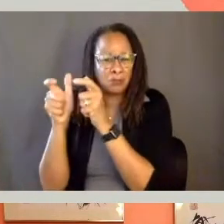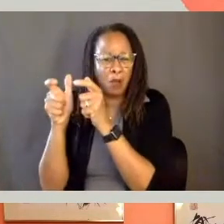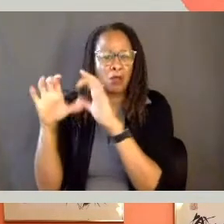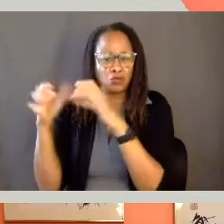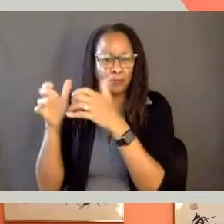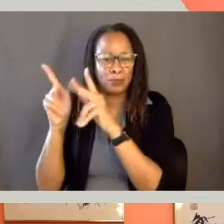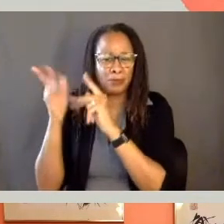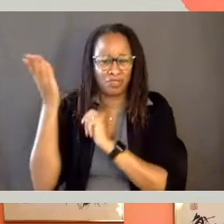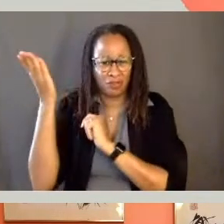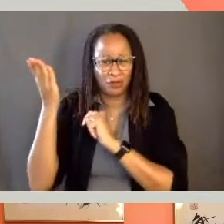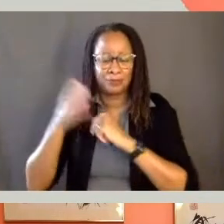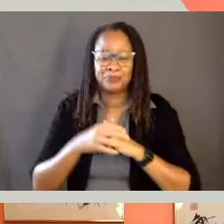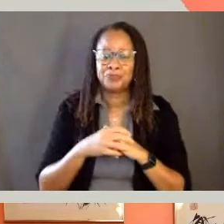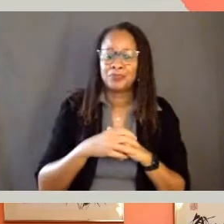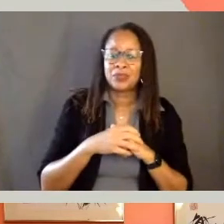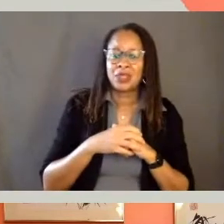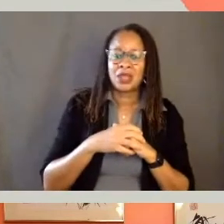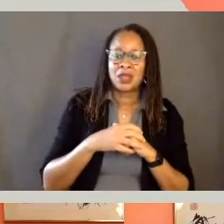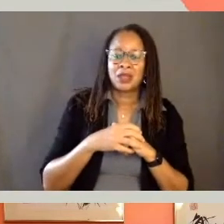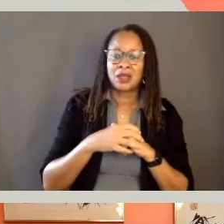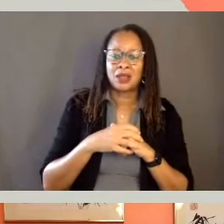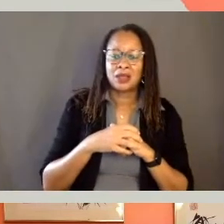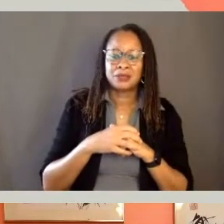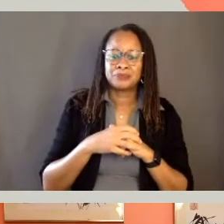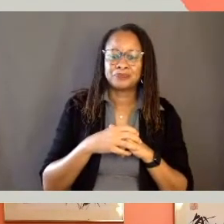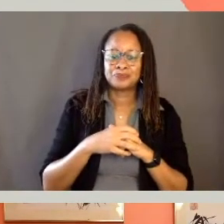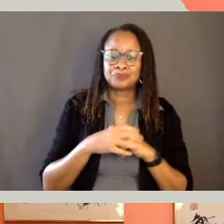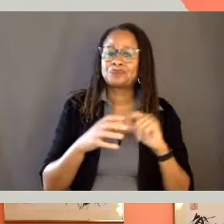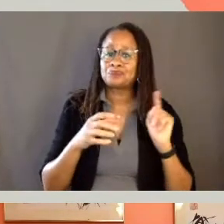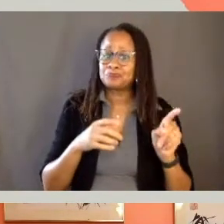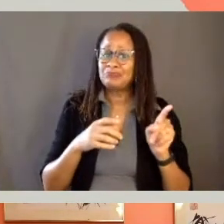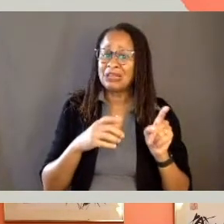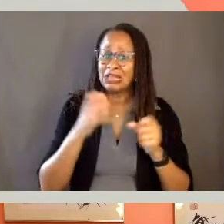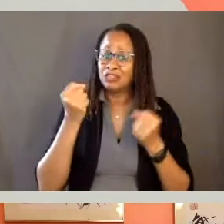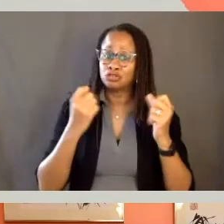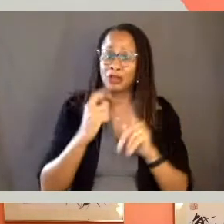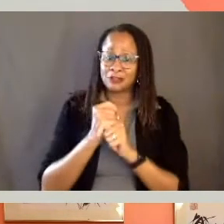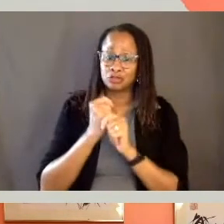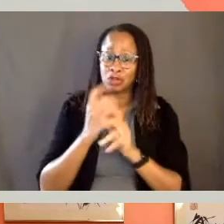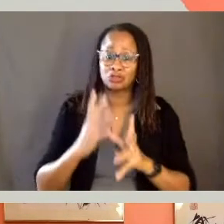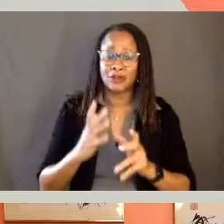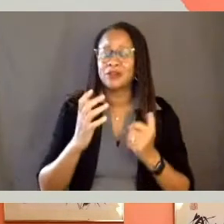So he turned out to be one of my favorite characters because he represents really .